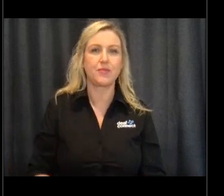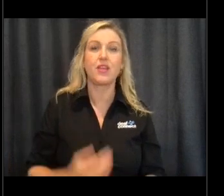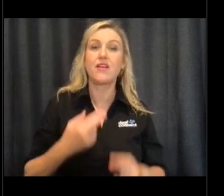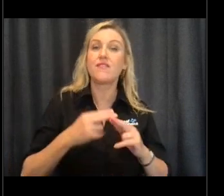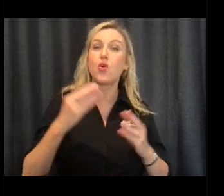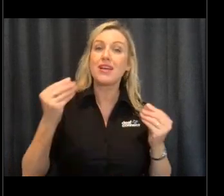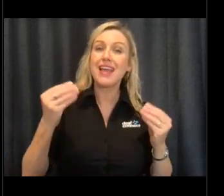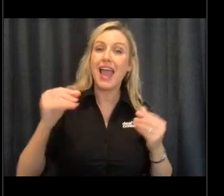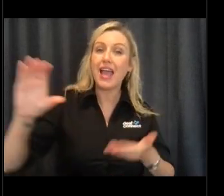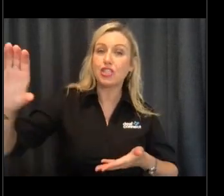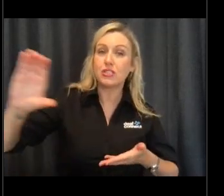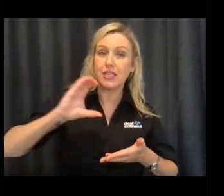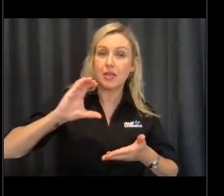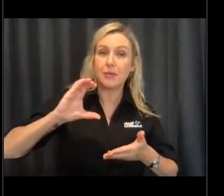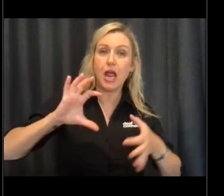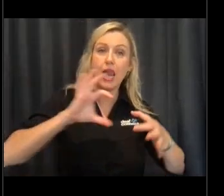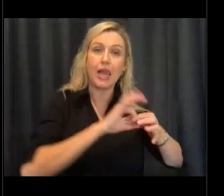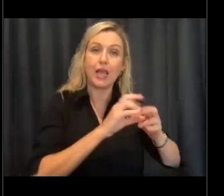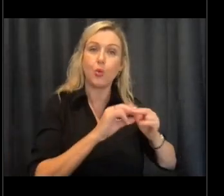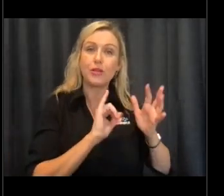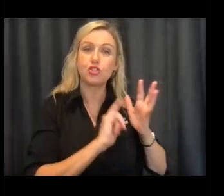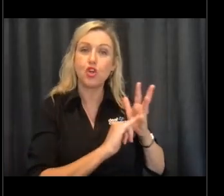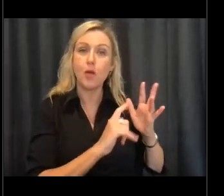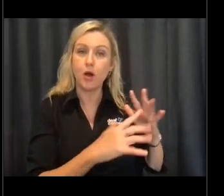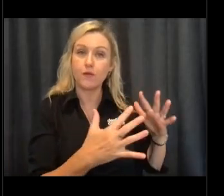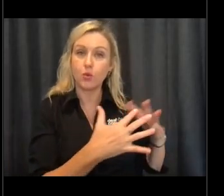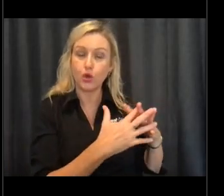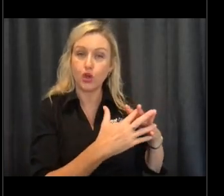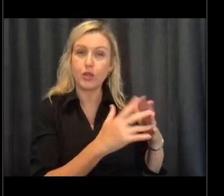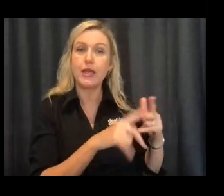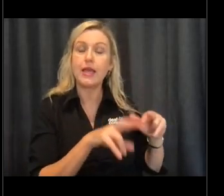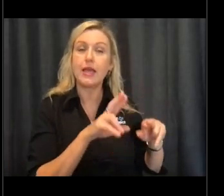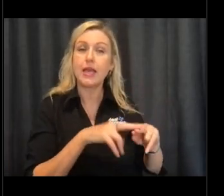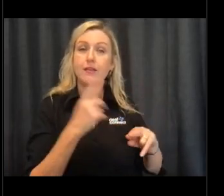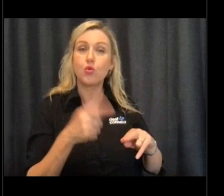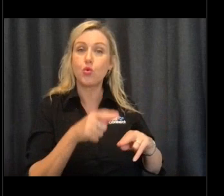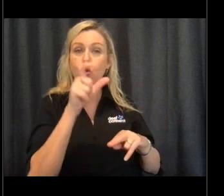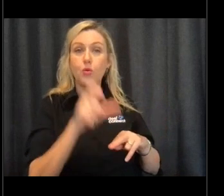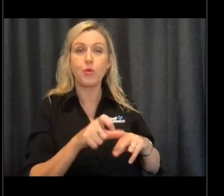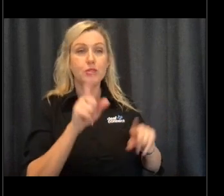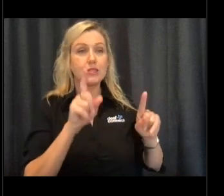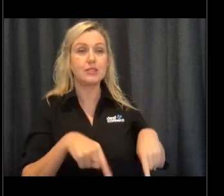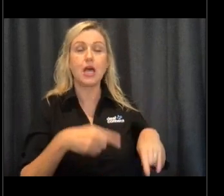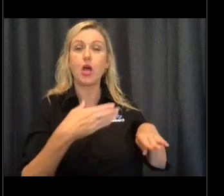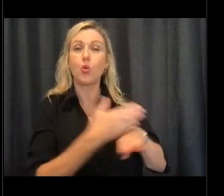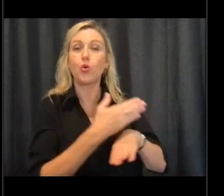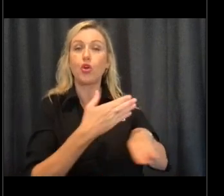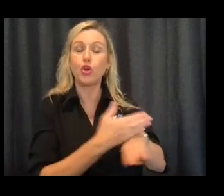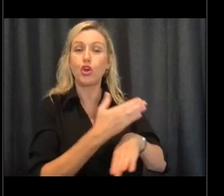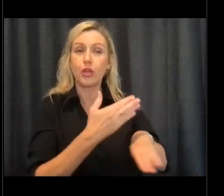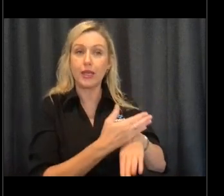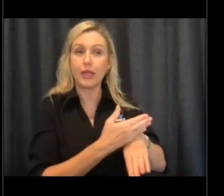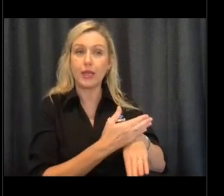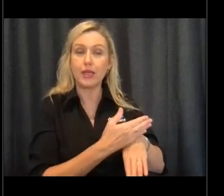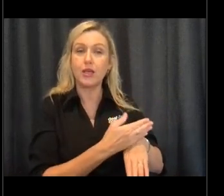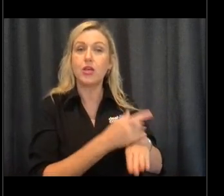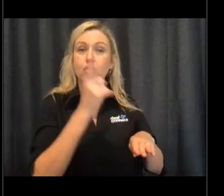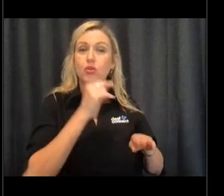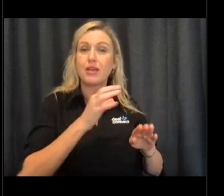of works, whereas when somebody is doing the building work on behalf of the insurer you can go back and ask for a variation.